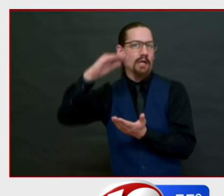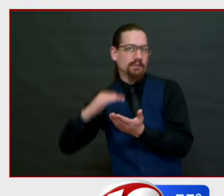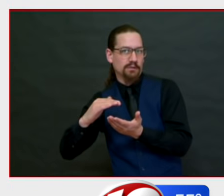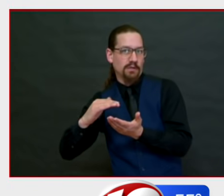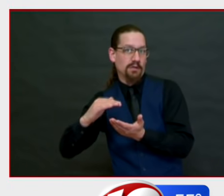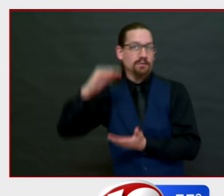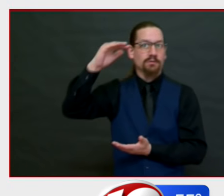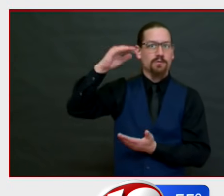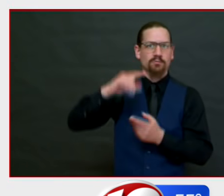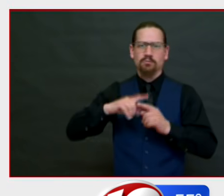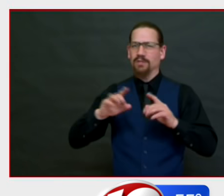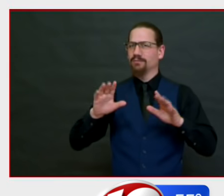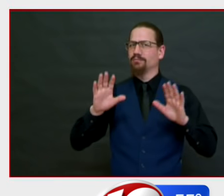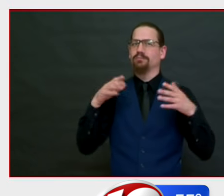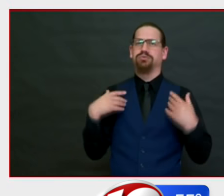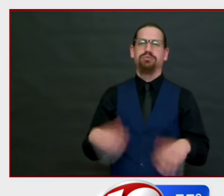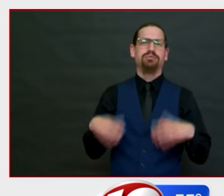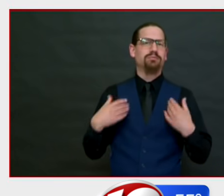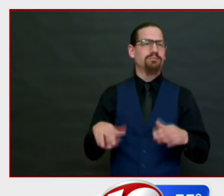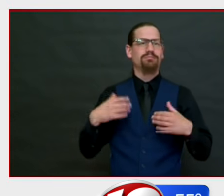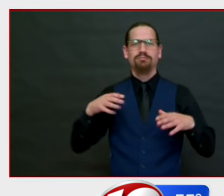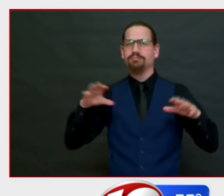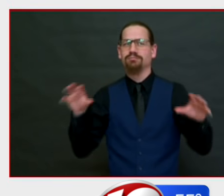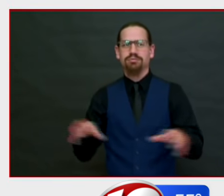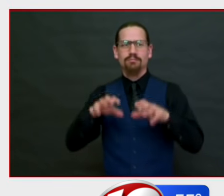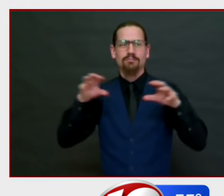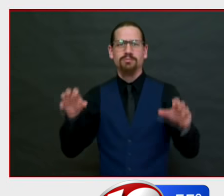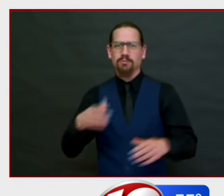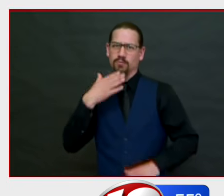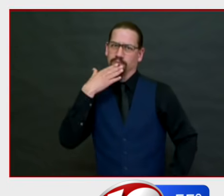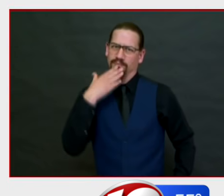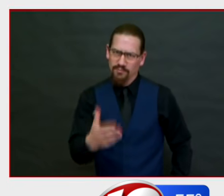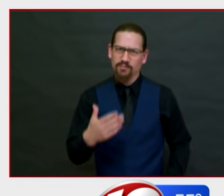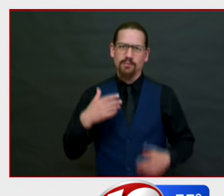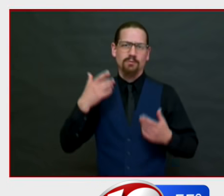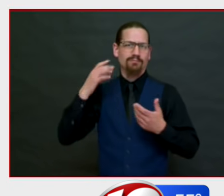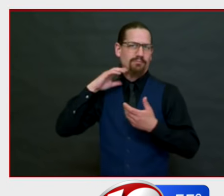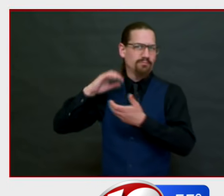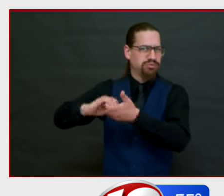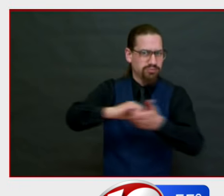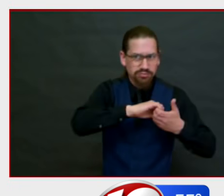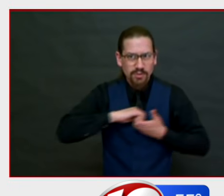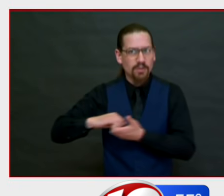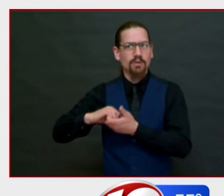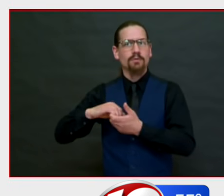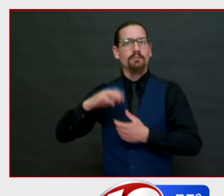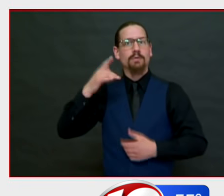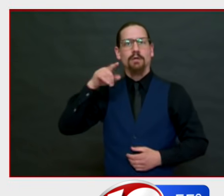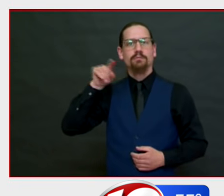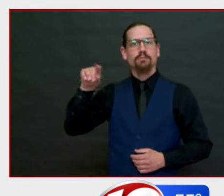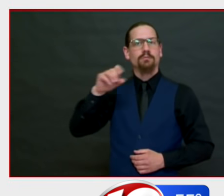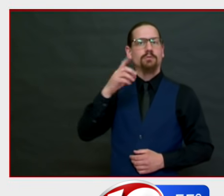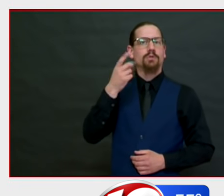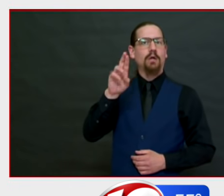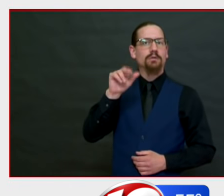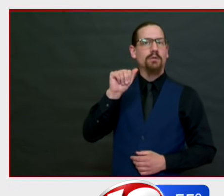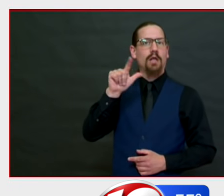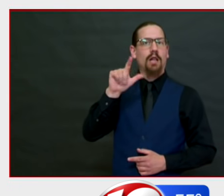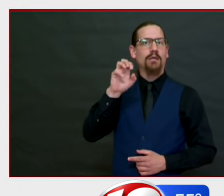WEEKEND. DUE TO OUR HARD WORK AND GOOD